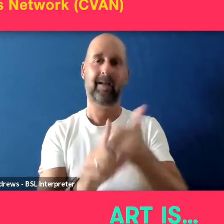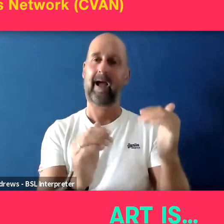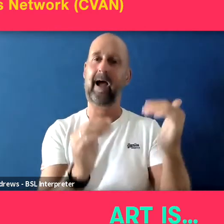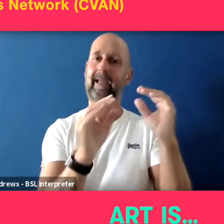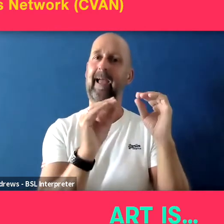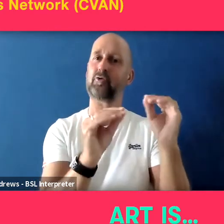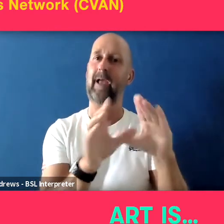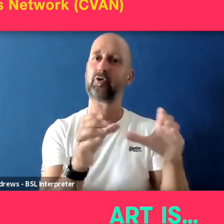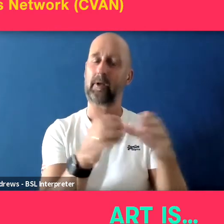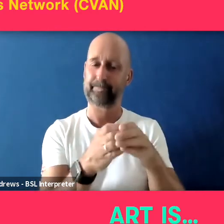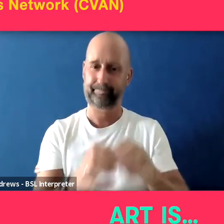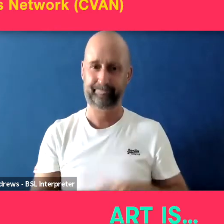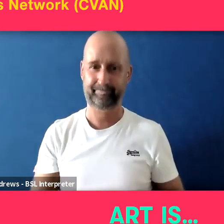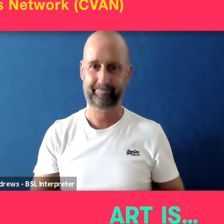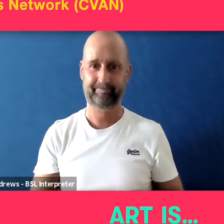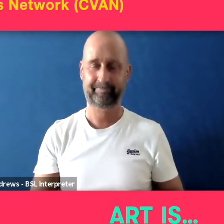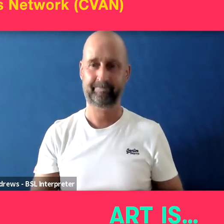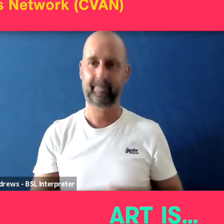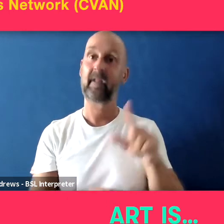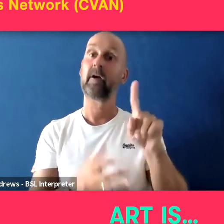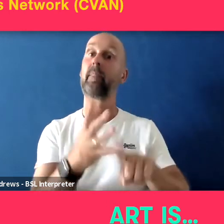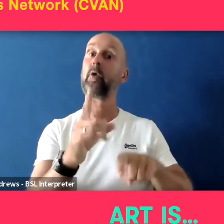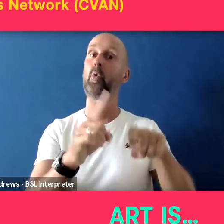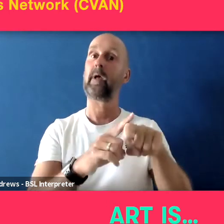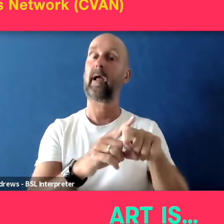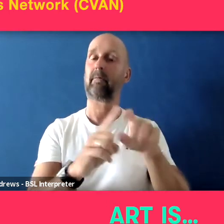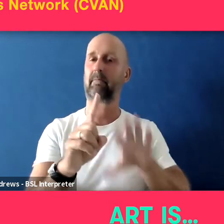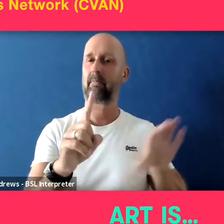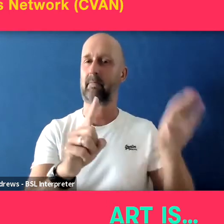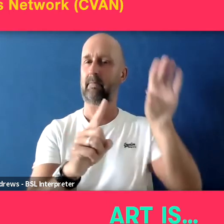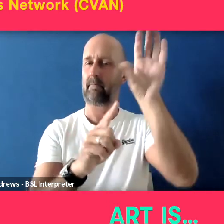art and design sector in the UK four nations advancing knowledge